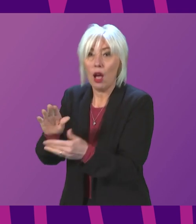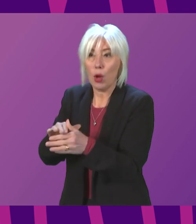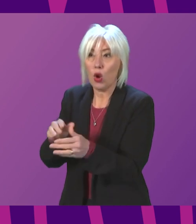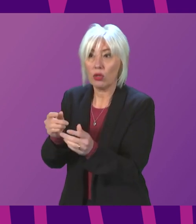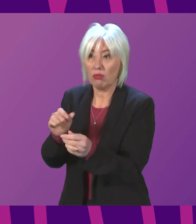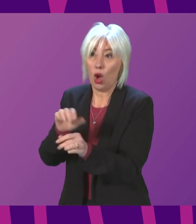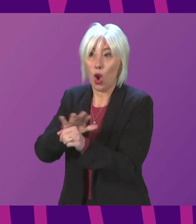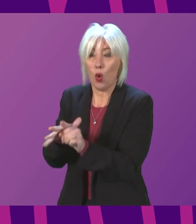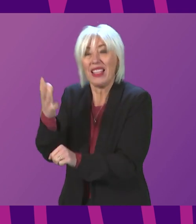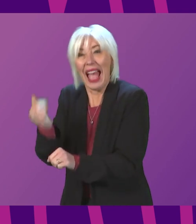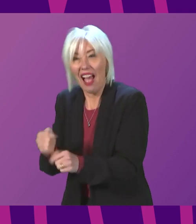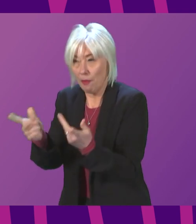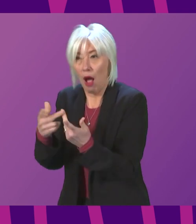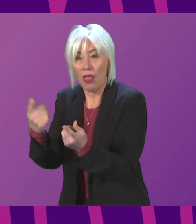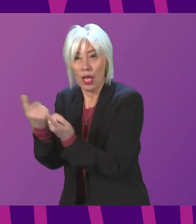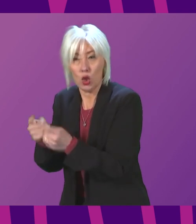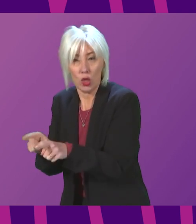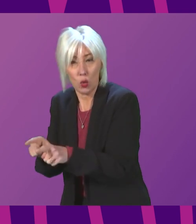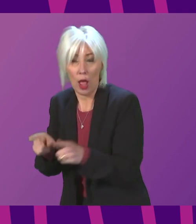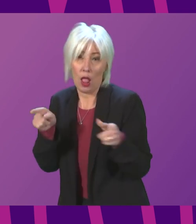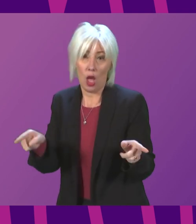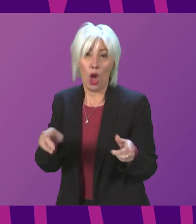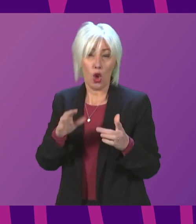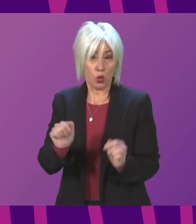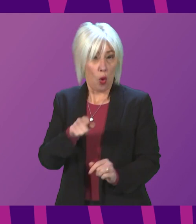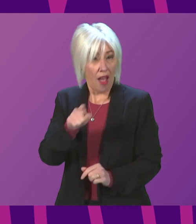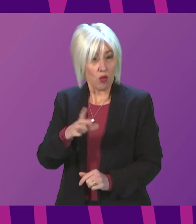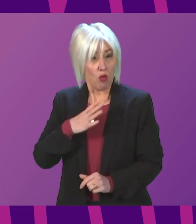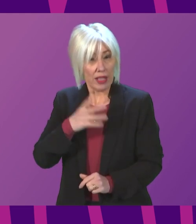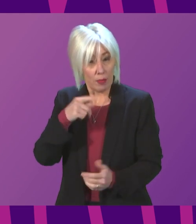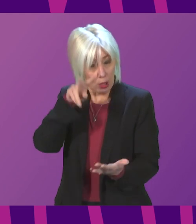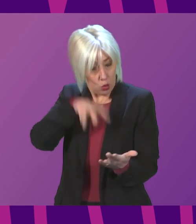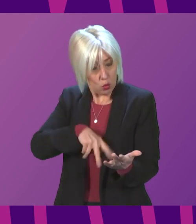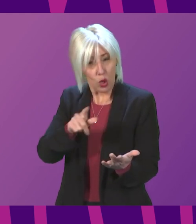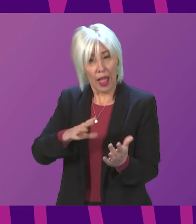why not? If she is, she must have seen that data and she should share it now. Can the